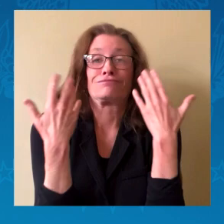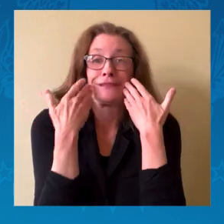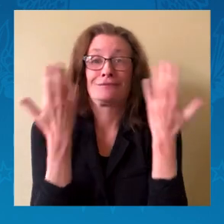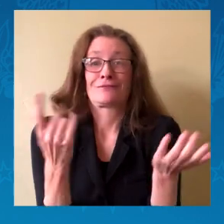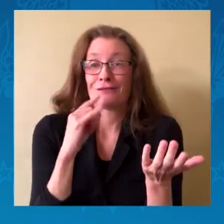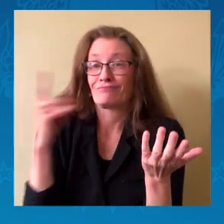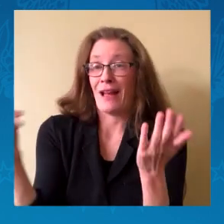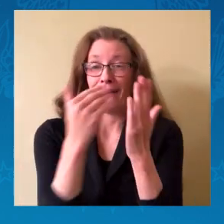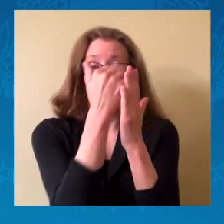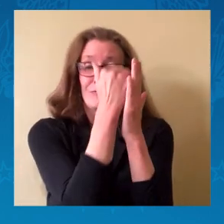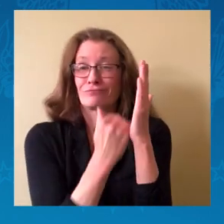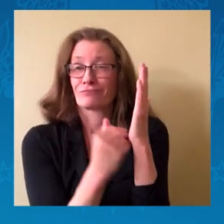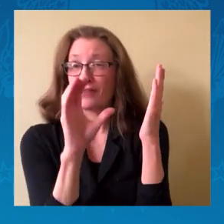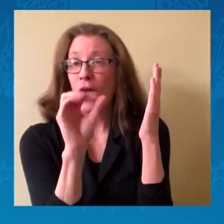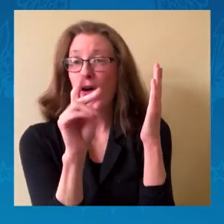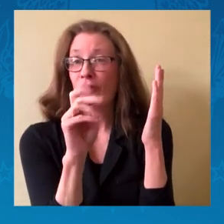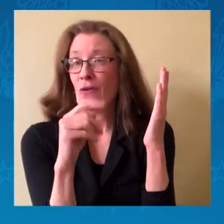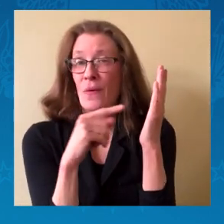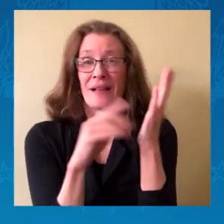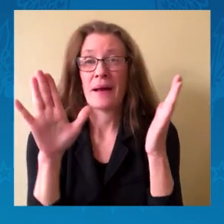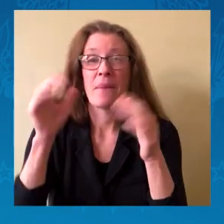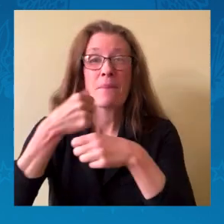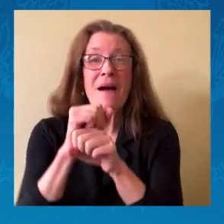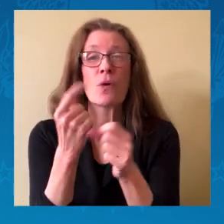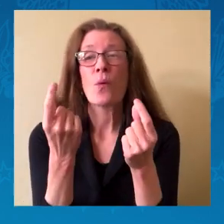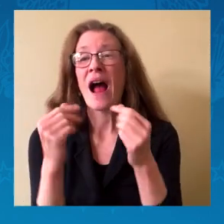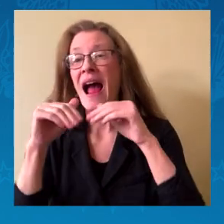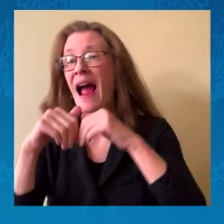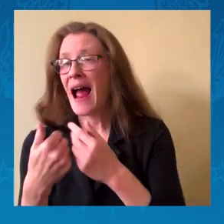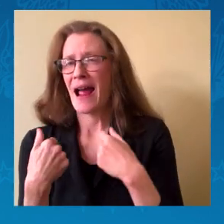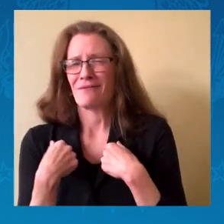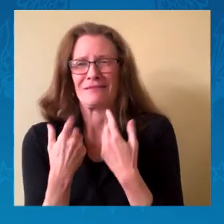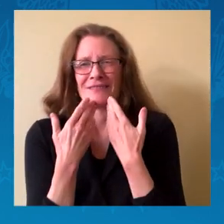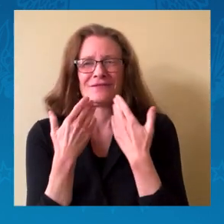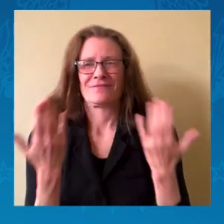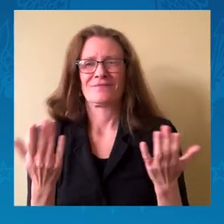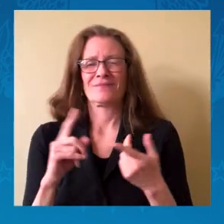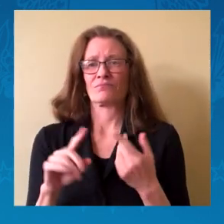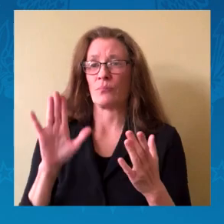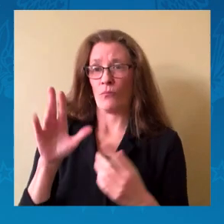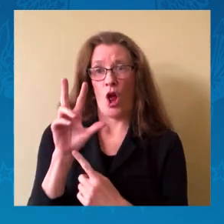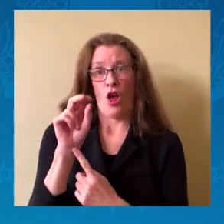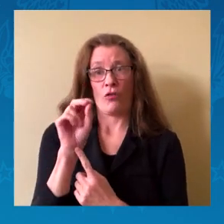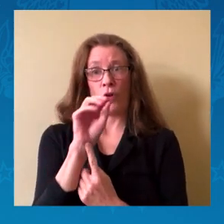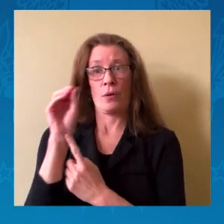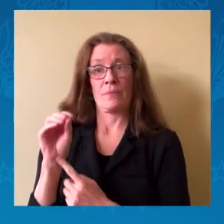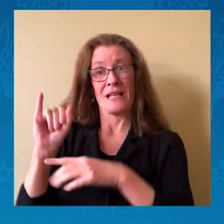And as a result of that, 30 percent of our interns come to work for NASA. So.